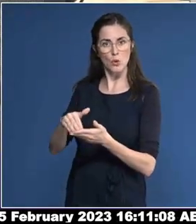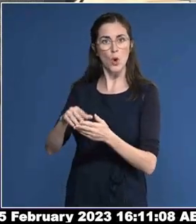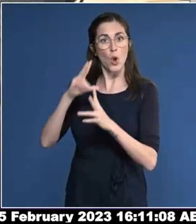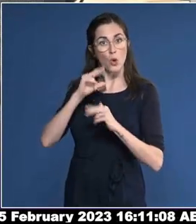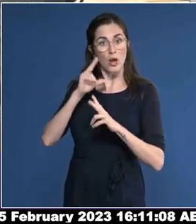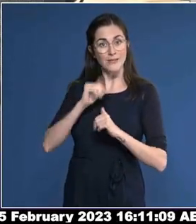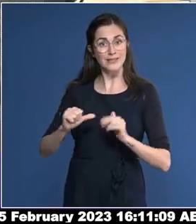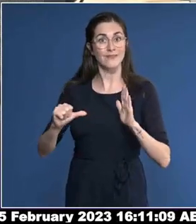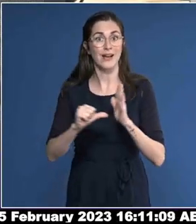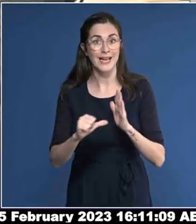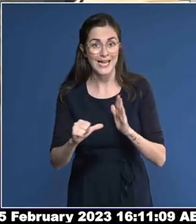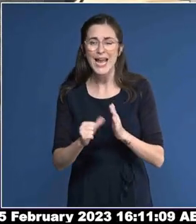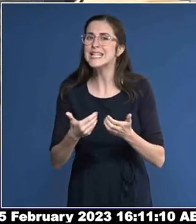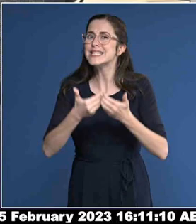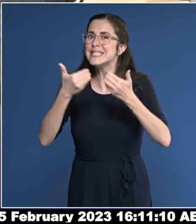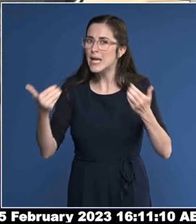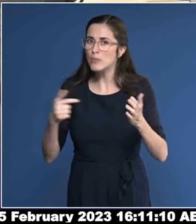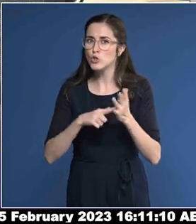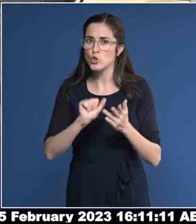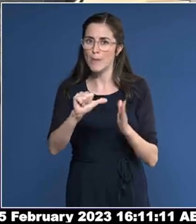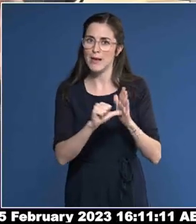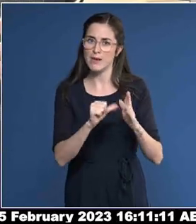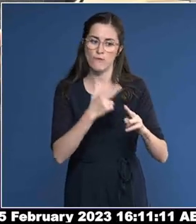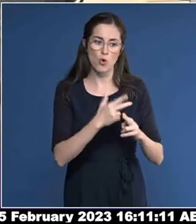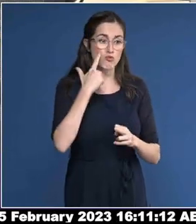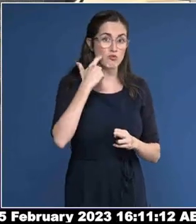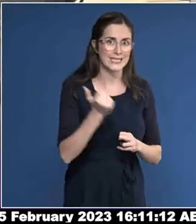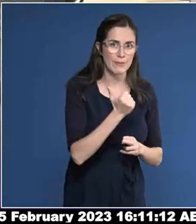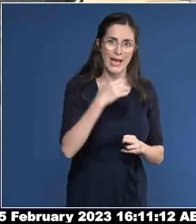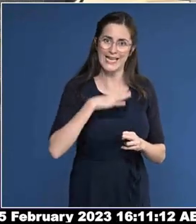to reasonable and necessary supports. That's correct. MS DOWSETT: There is another component to it, which is